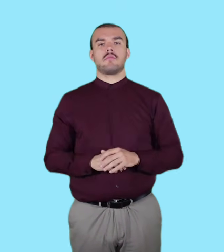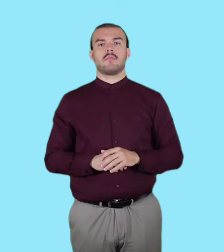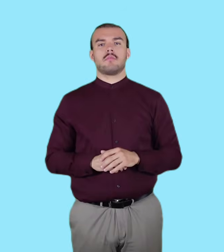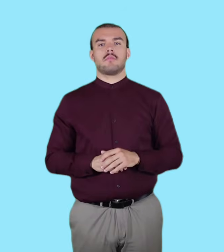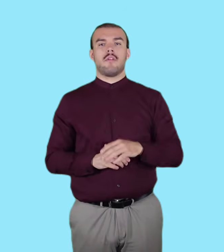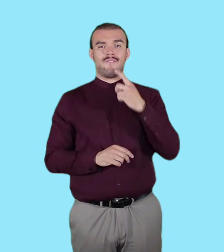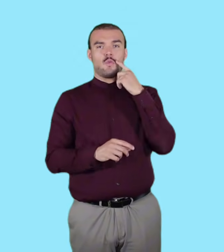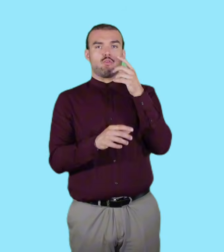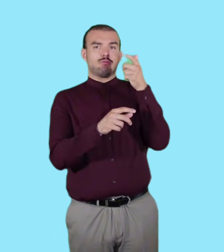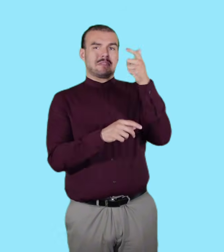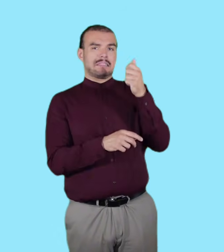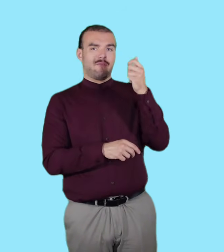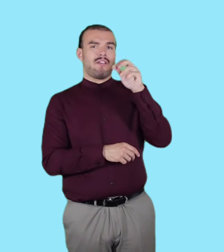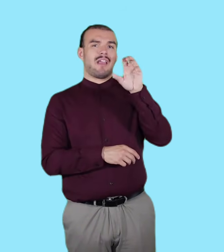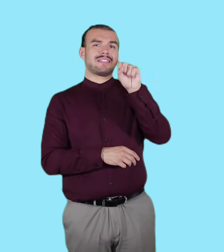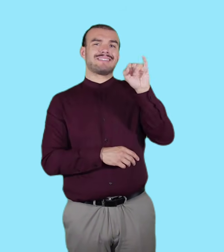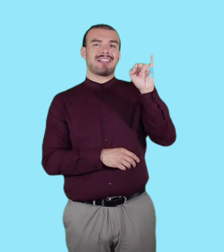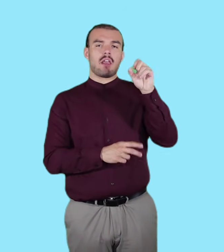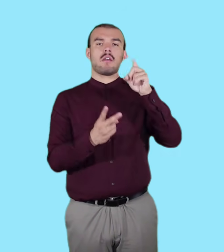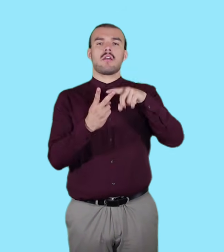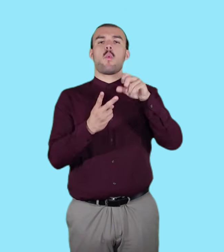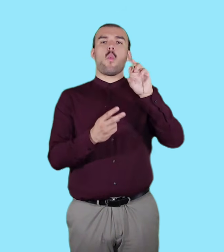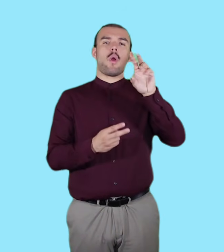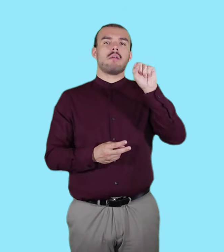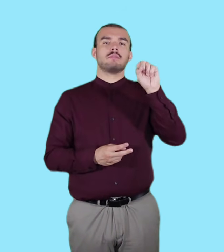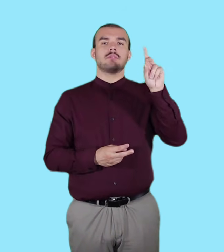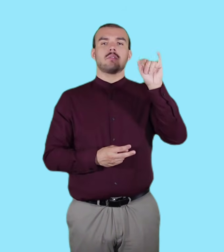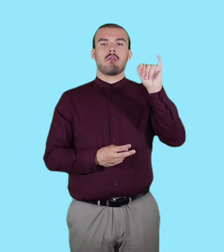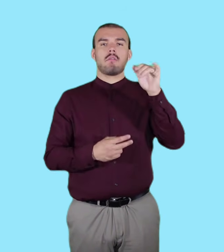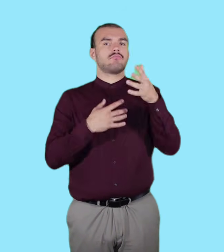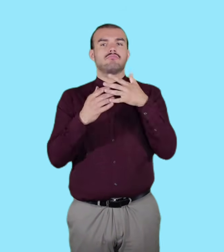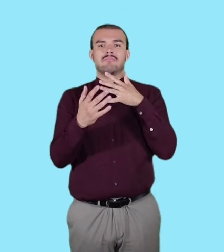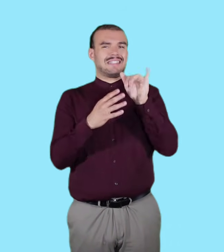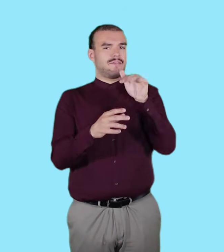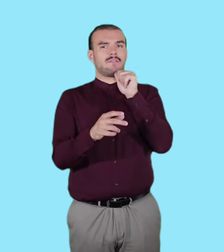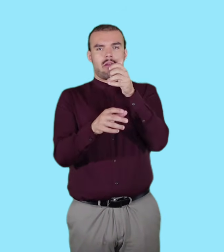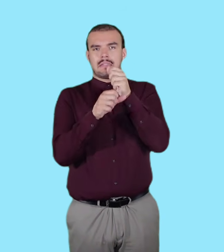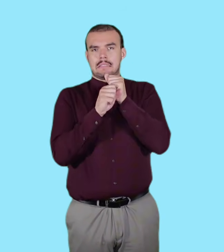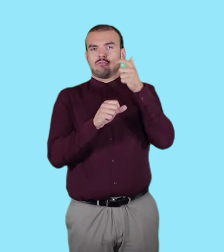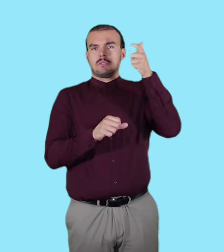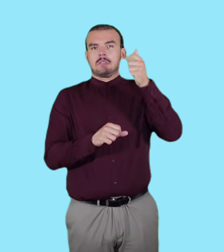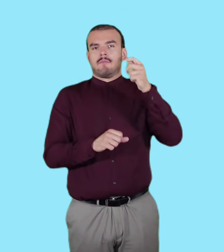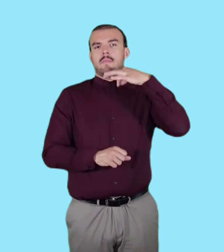for receiving SSI or SSDI, even if you are not receiving benefits.